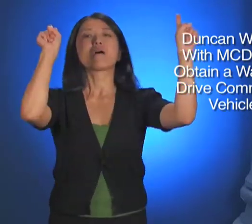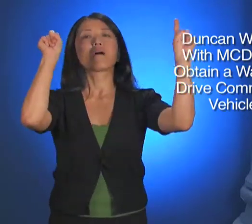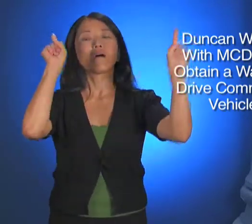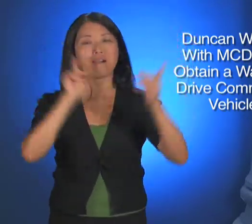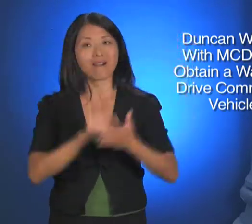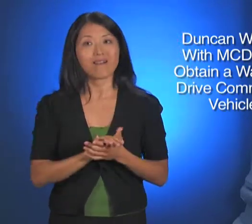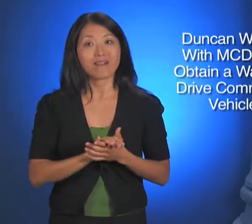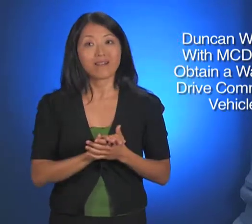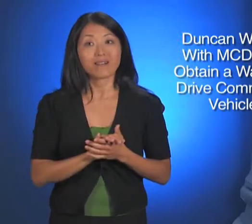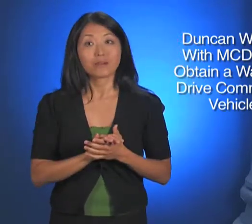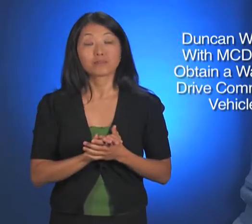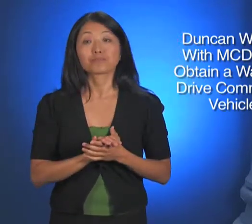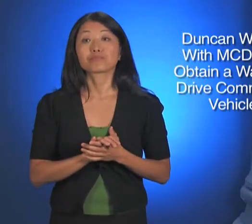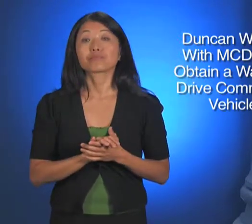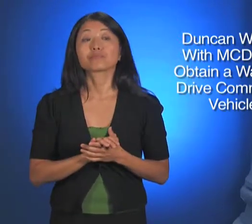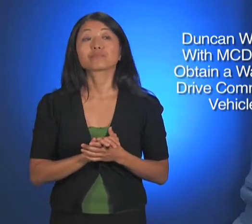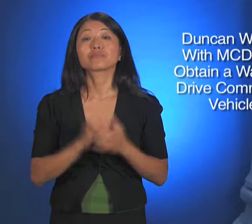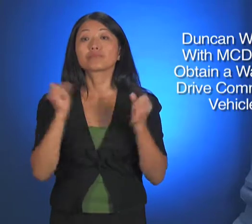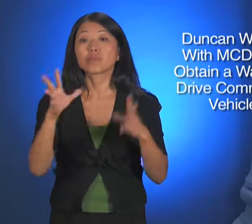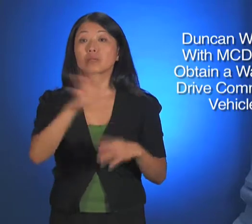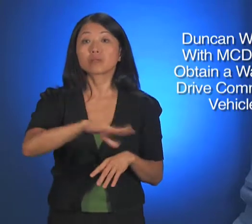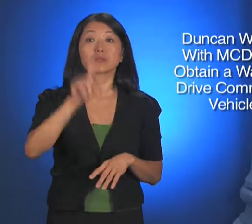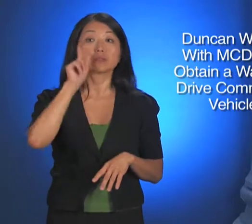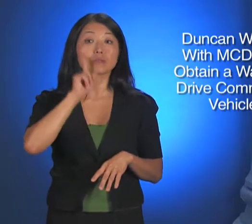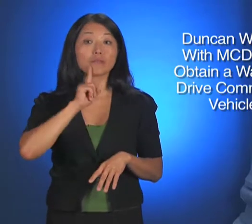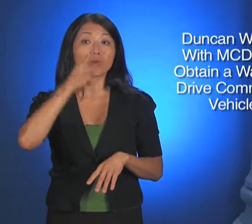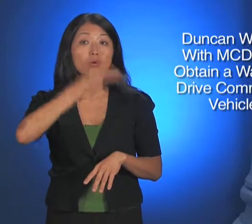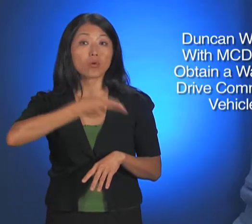drivers who are deaf and hard of hearing